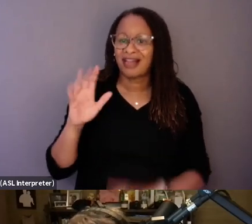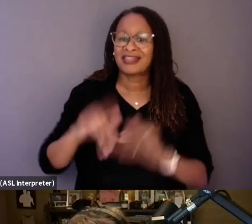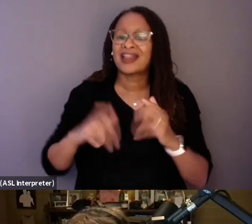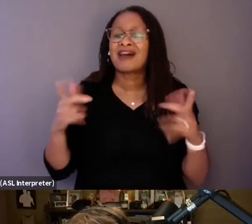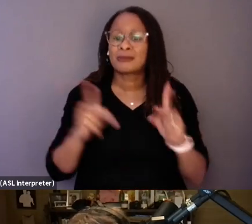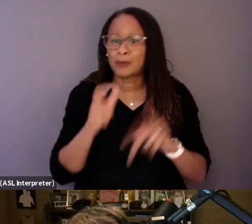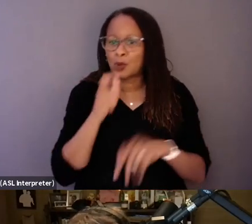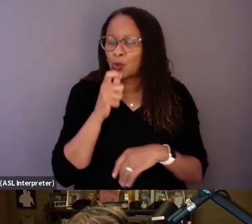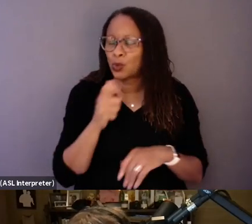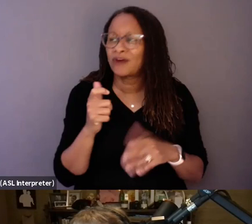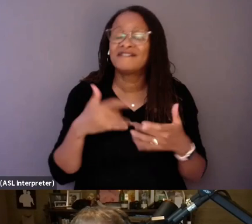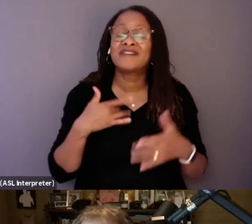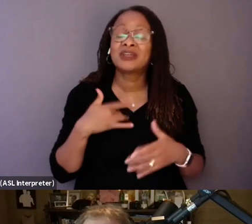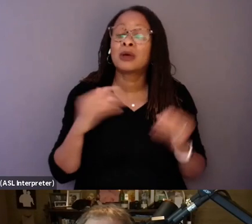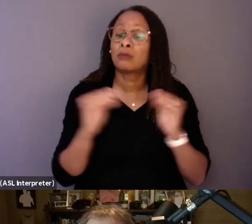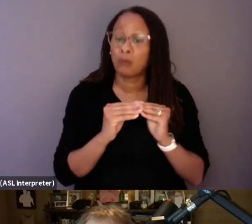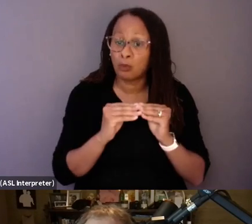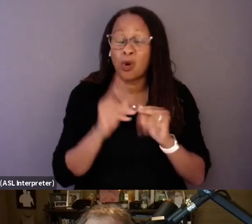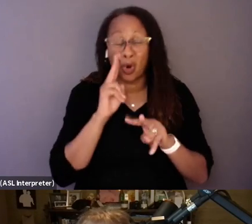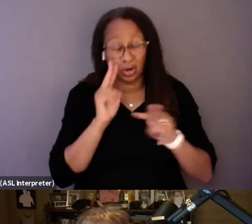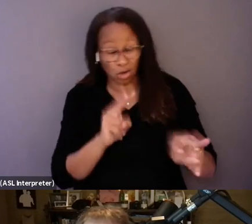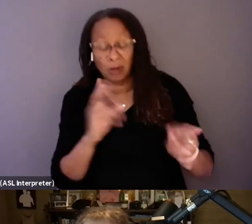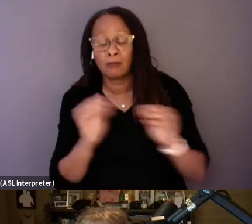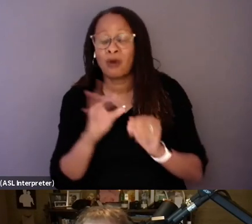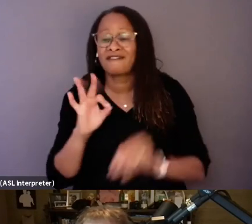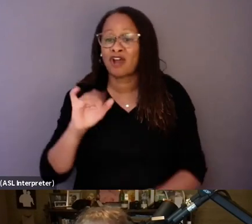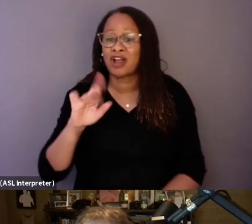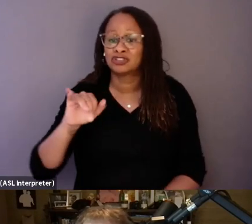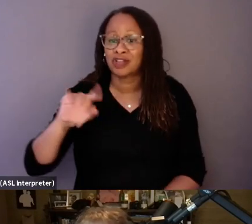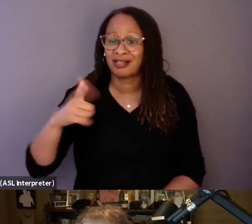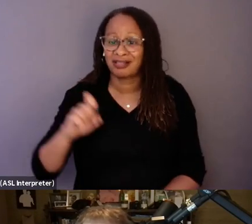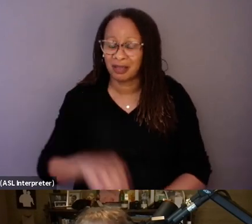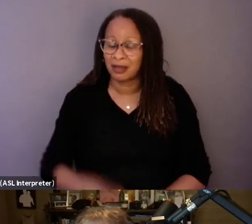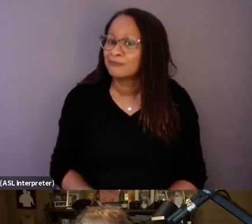I think it's echoed in Robert Valley's Beautiful Animation in the film that often just poses the adult, John,